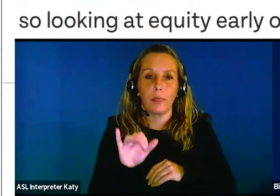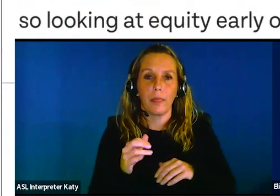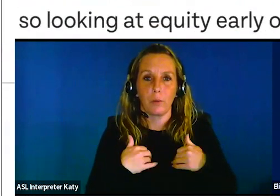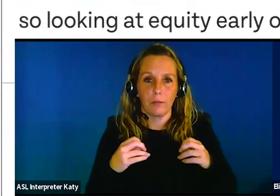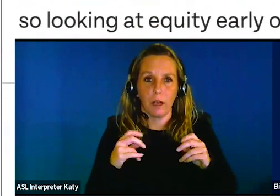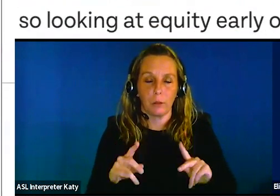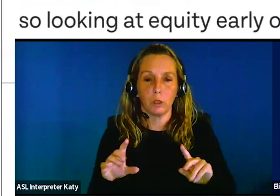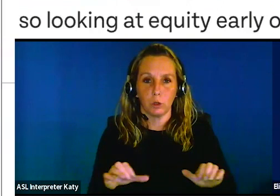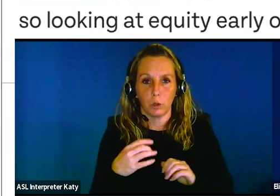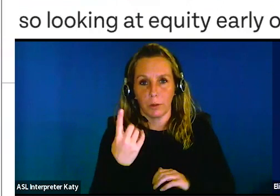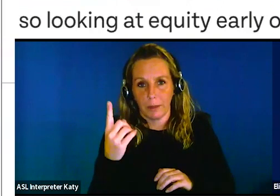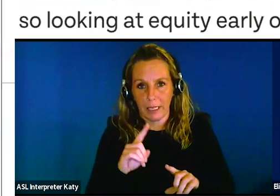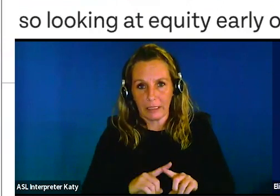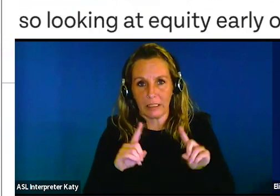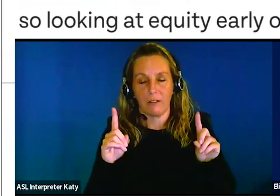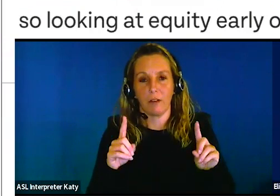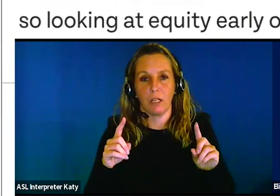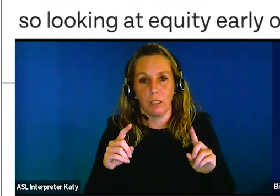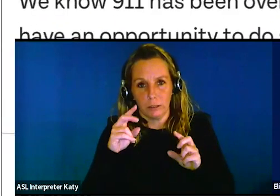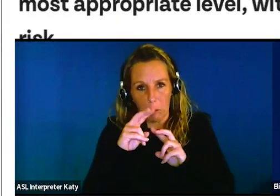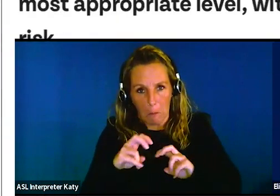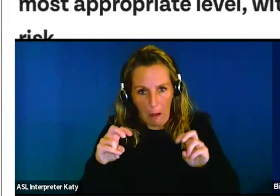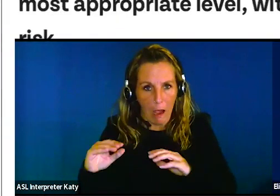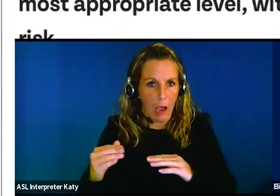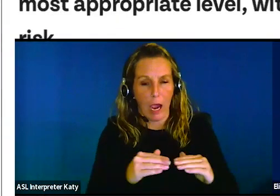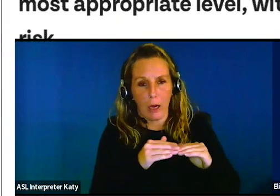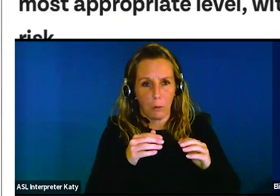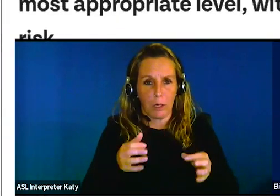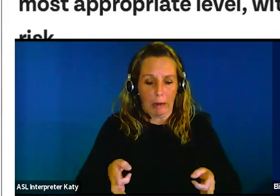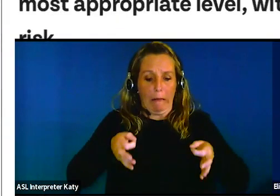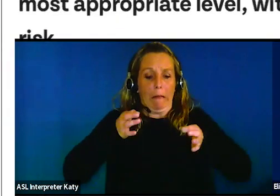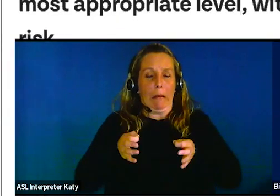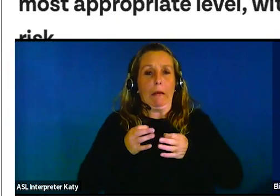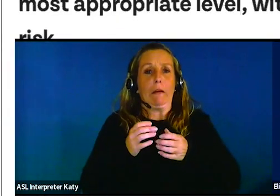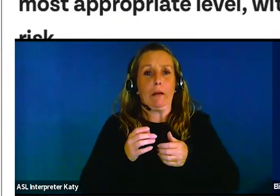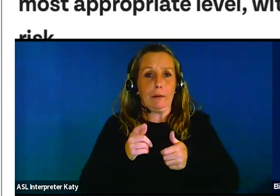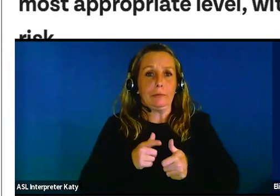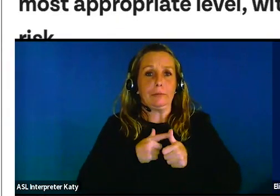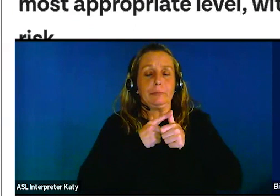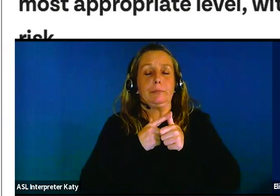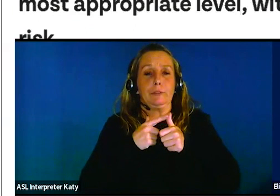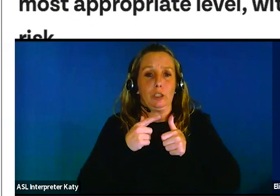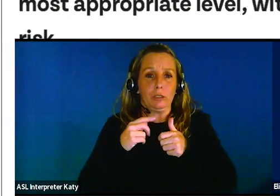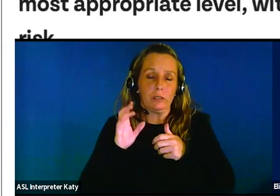So looking at equity early is imperative. How can we make sure a system is utilized by those